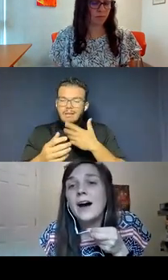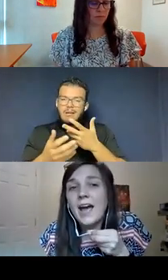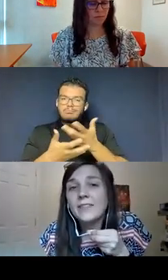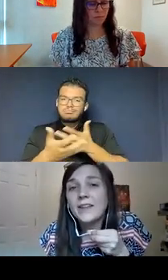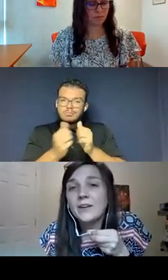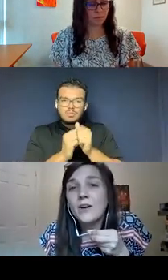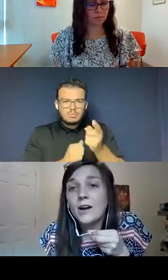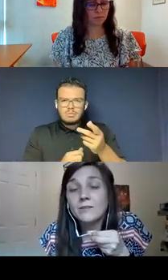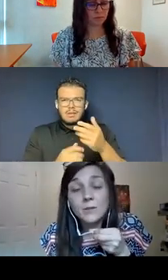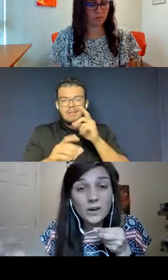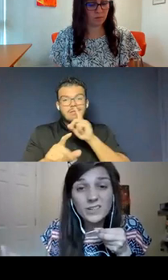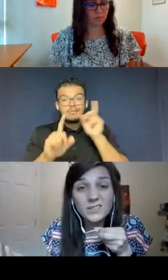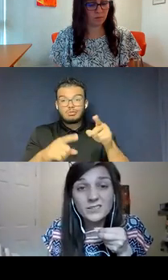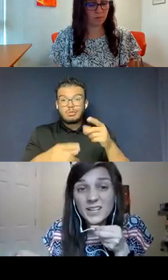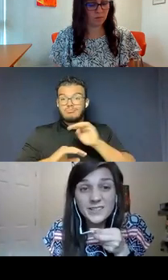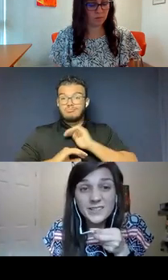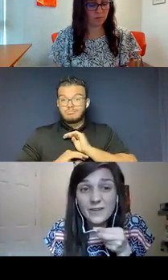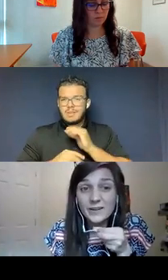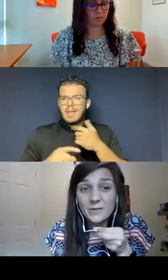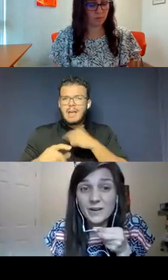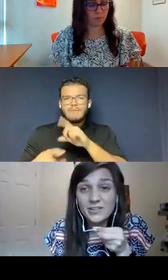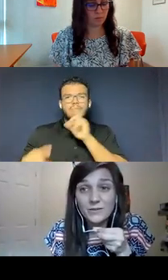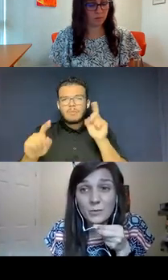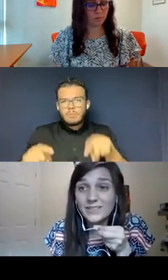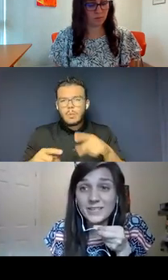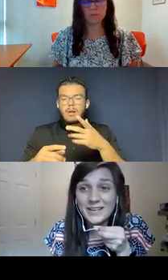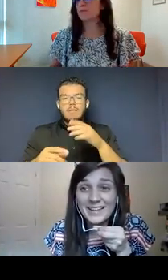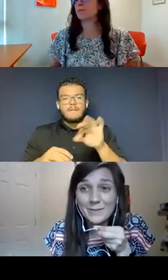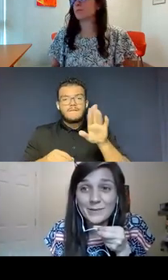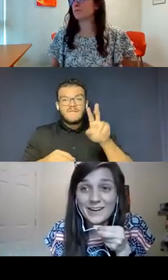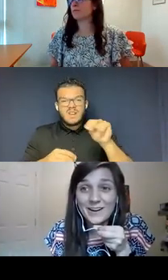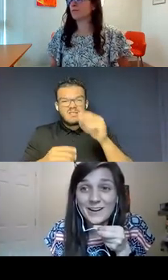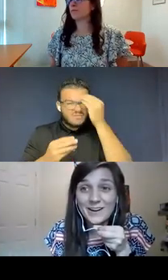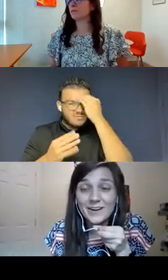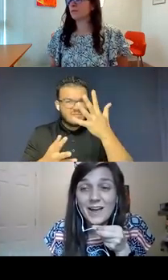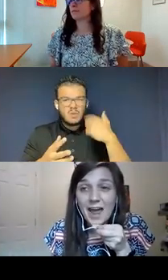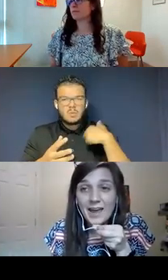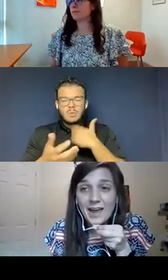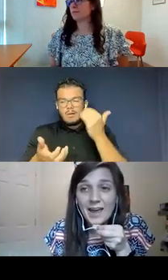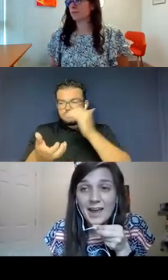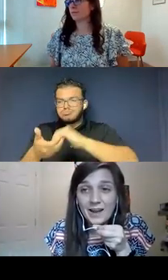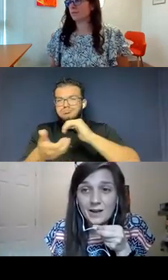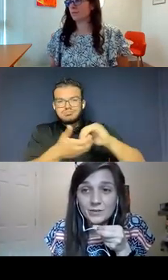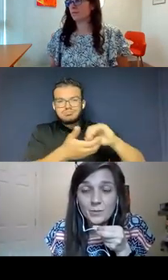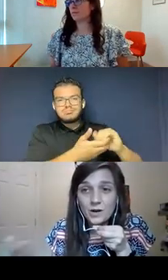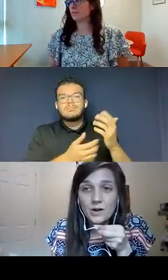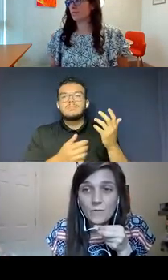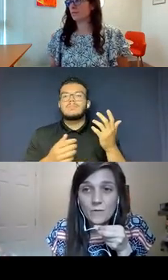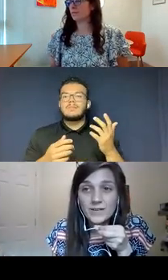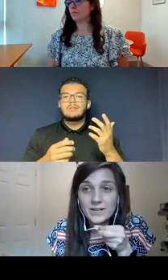And there are reports, lots of fun information and reports that we collaborate on and support OVW